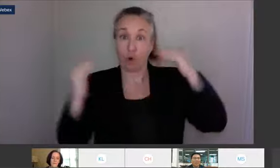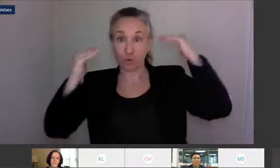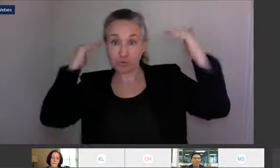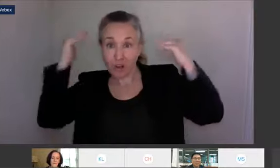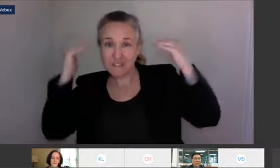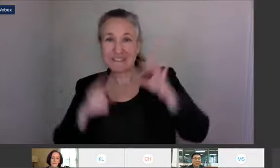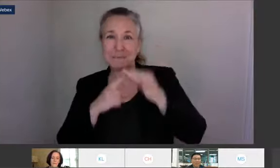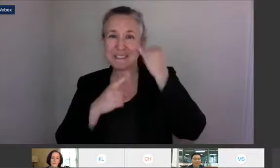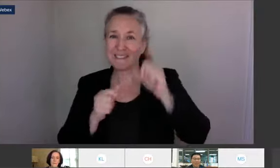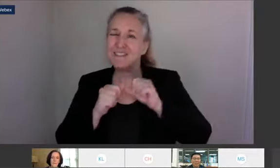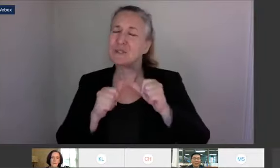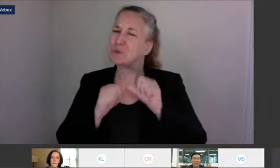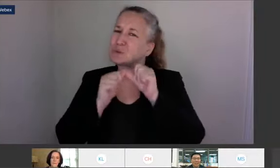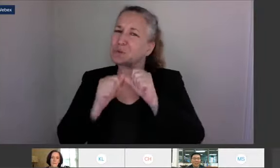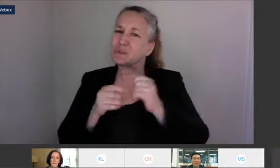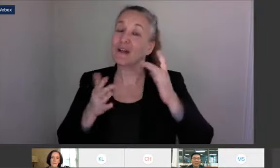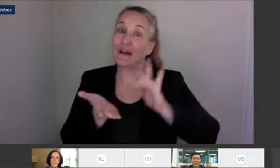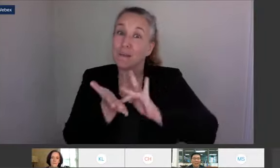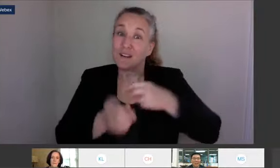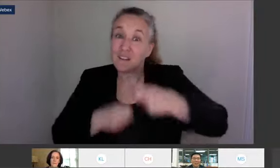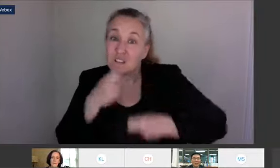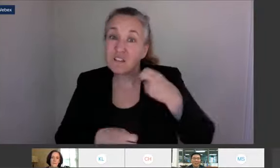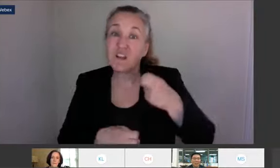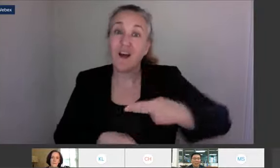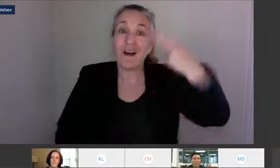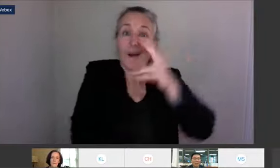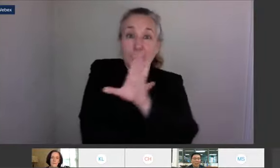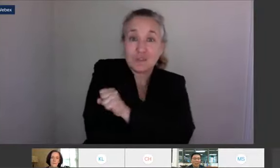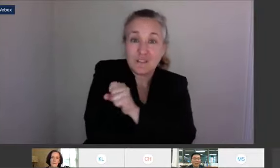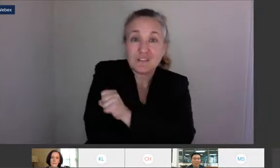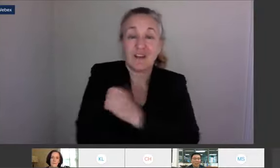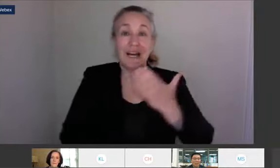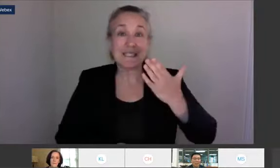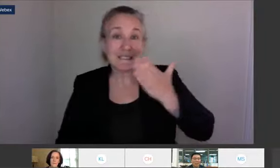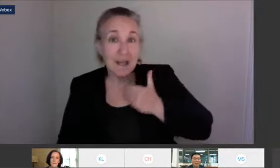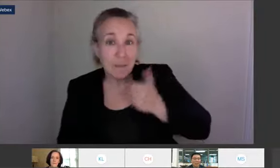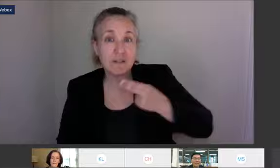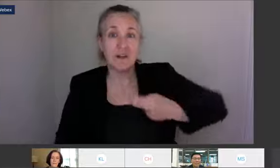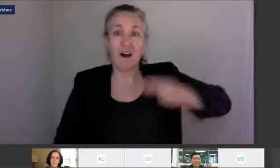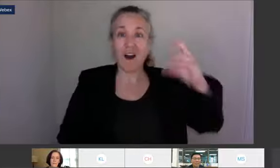medical conditions such as hypertension diabetes or high cholesterol staying in